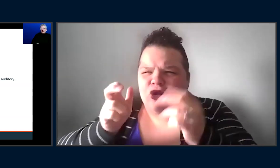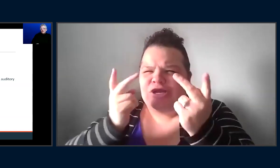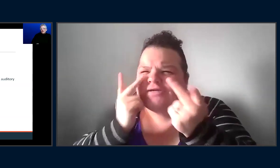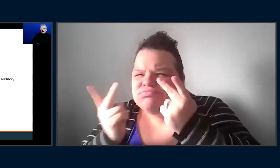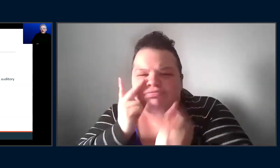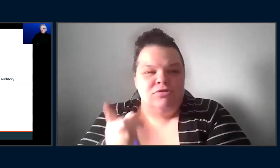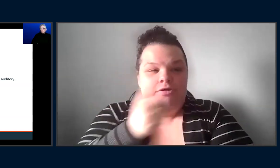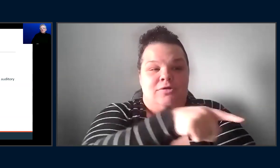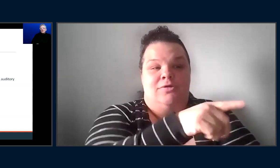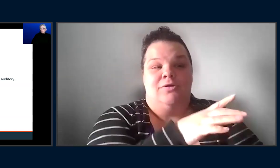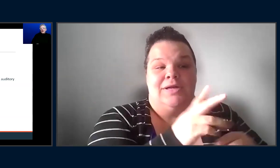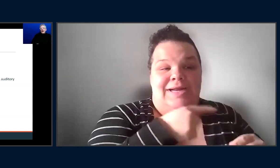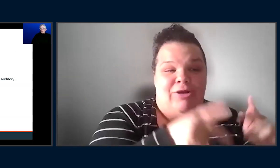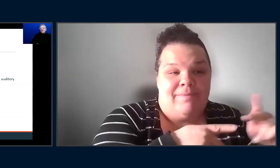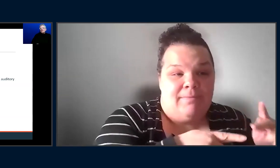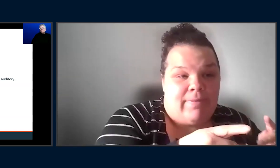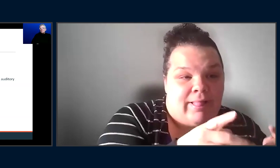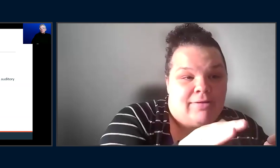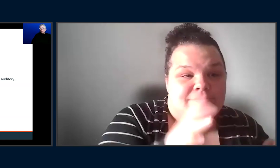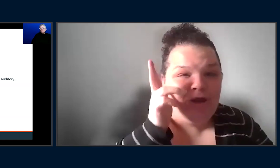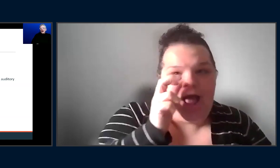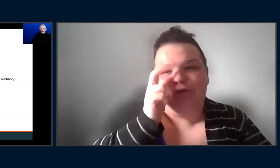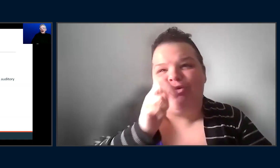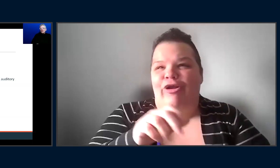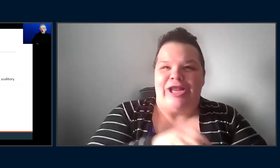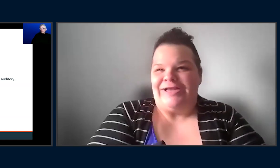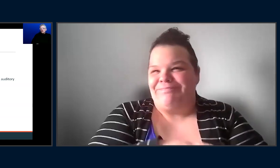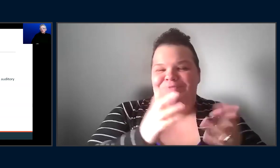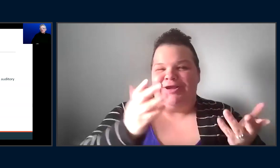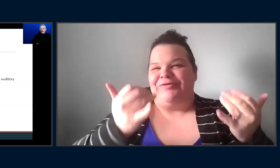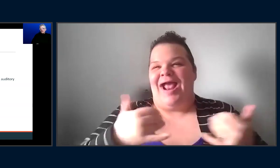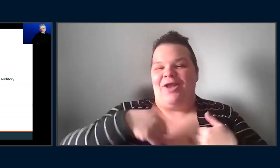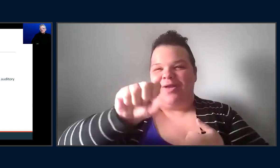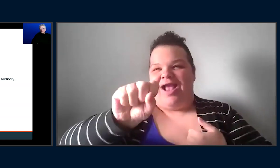and sensory language and hearing people rely on